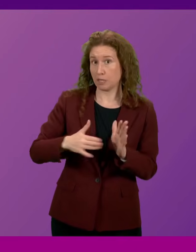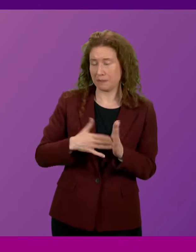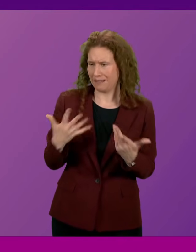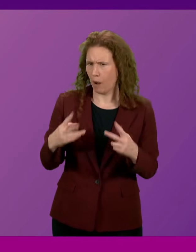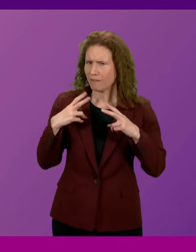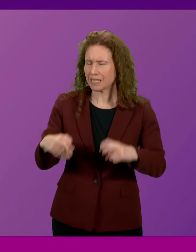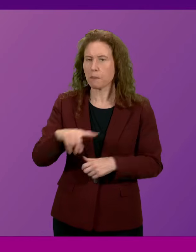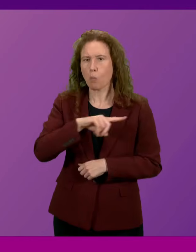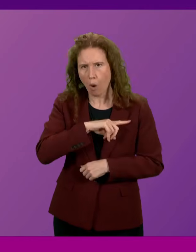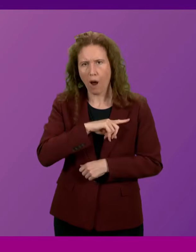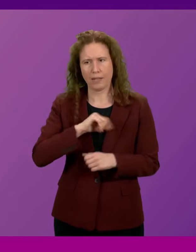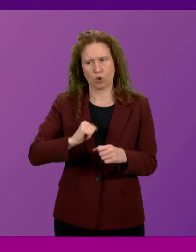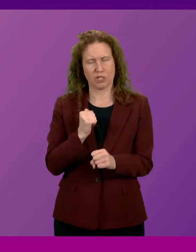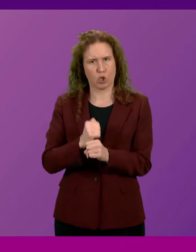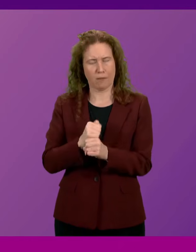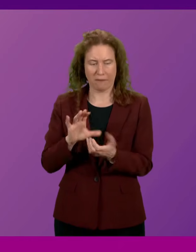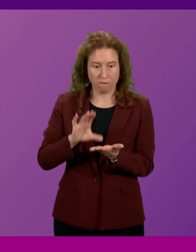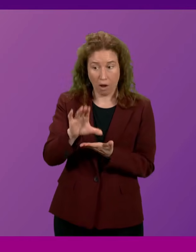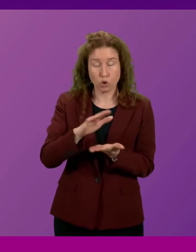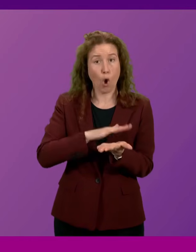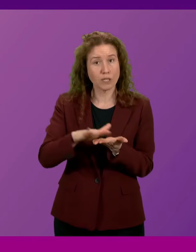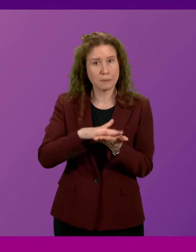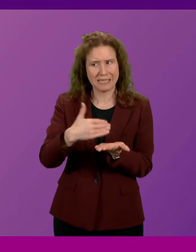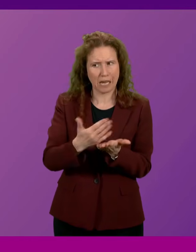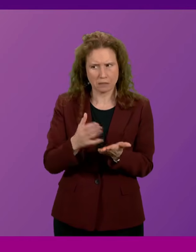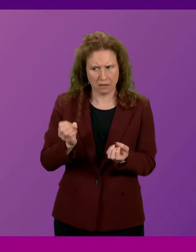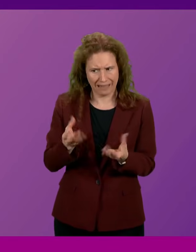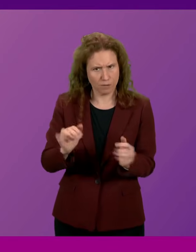why Scottish Government funding for our hospice sector has not been delivered?